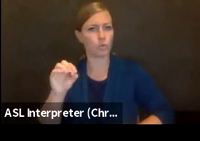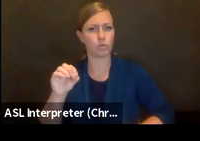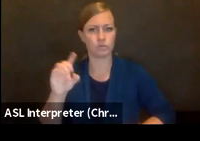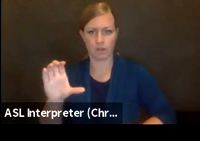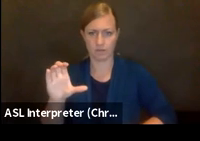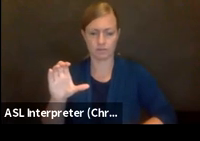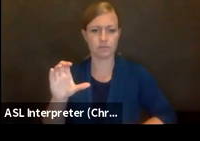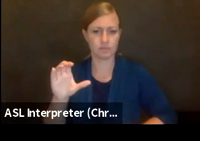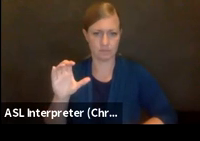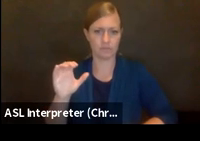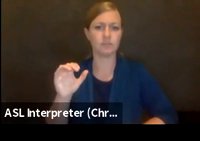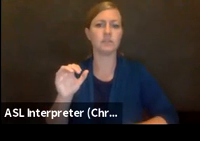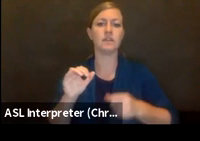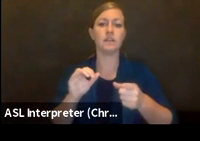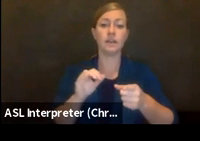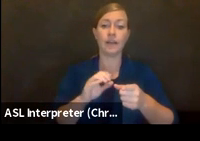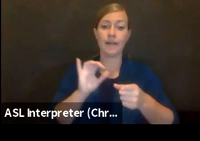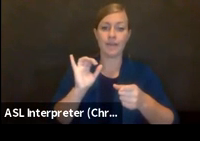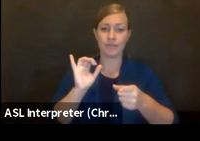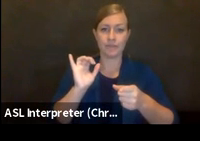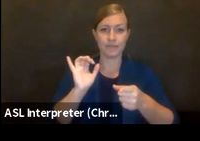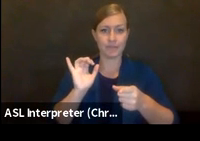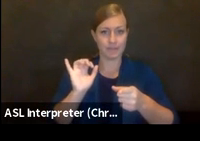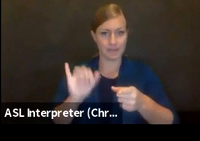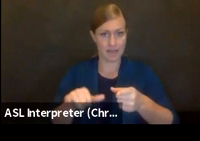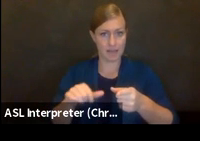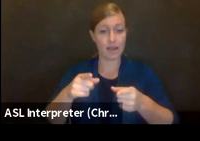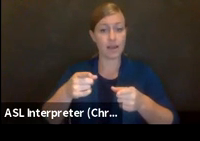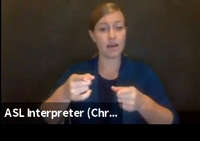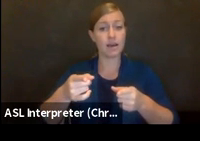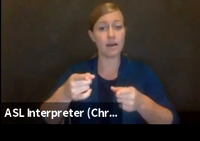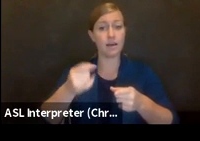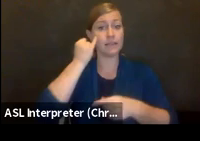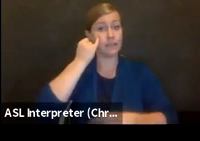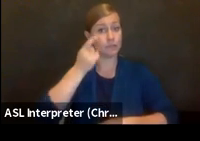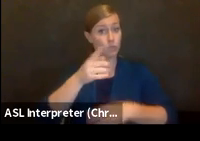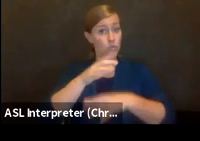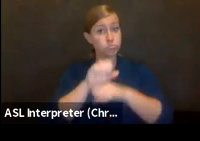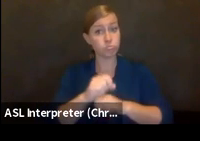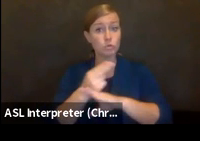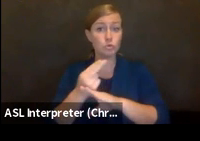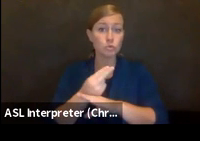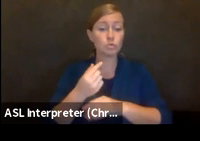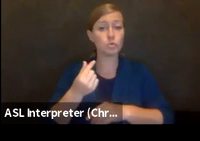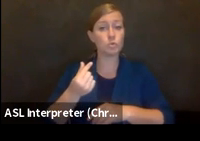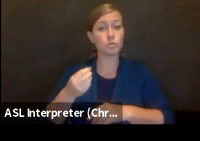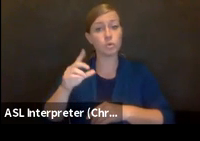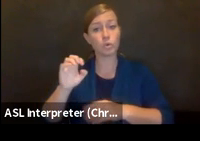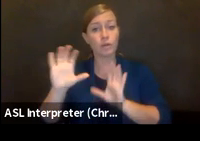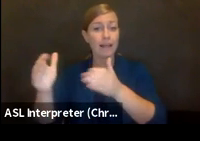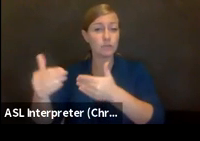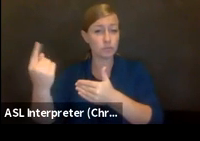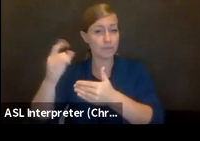ESD 189 - Amy Colburn: Doc. So this is where you if you're used to using like google classroom or something where it makes a copy for each student